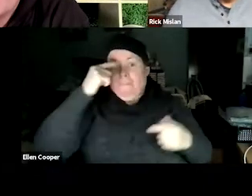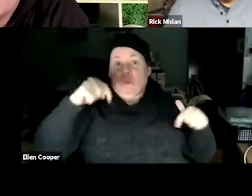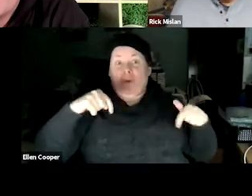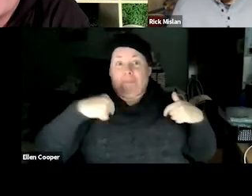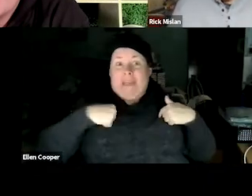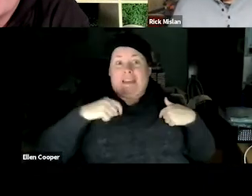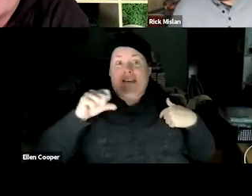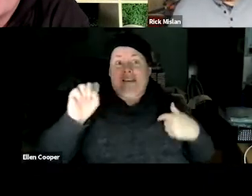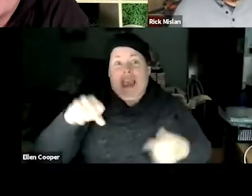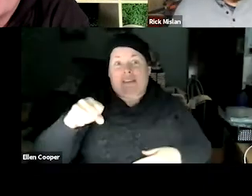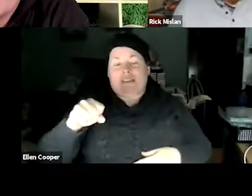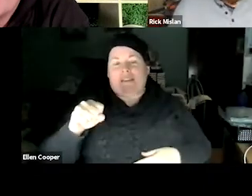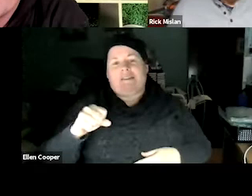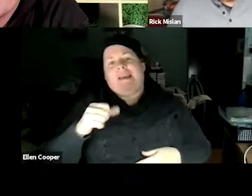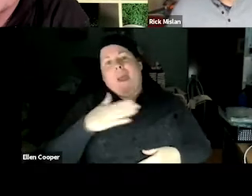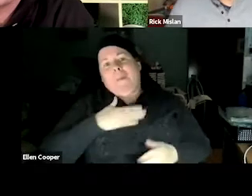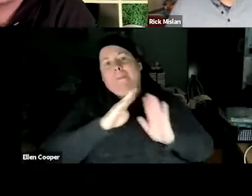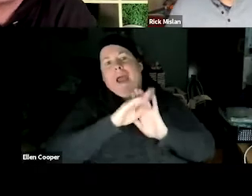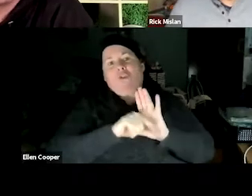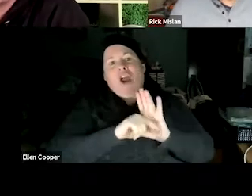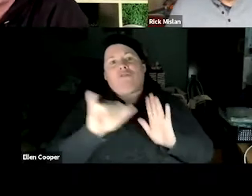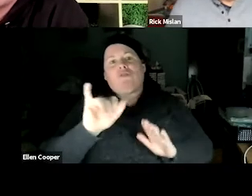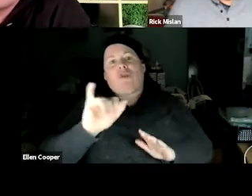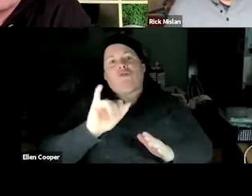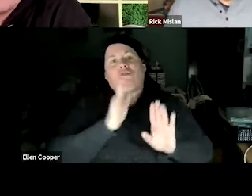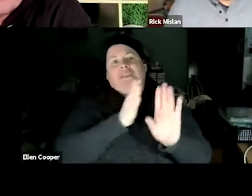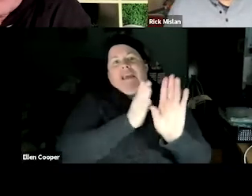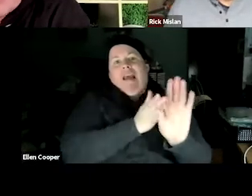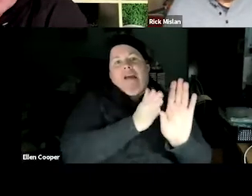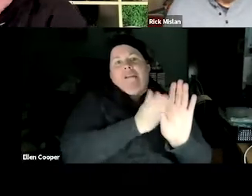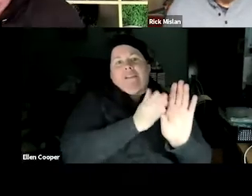I bring the background of, you know, the psychology side of it and you know my work in the